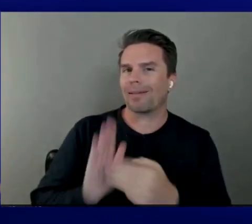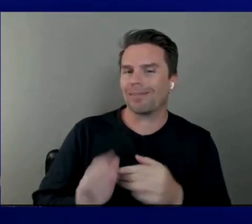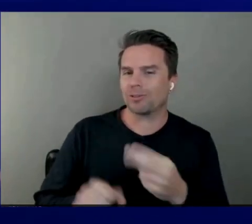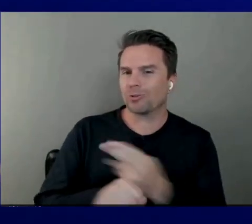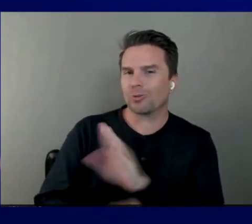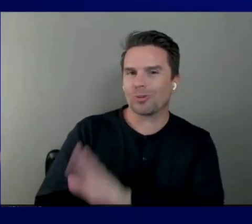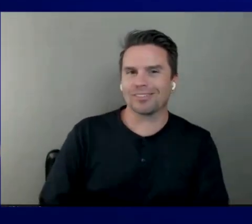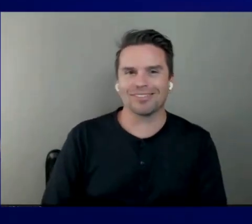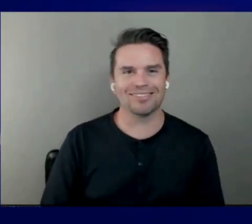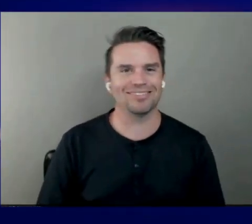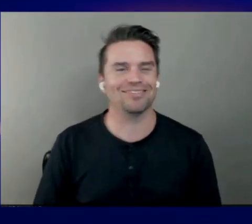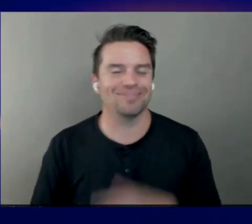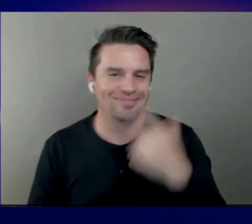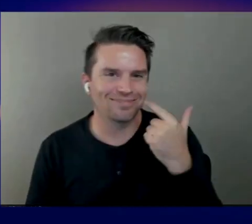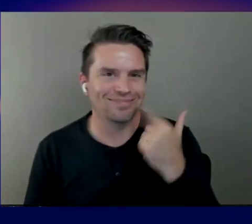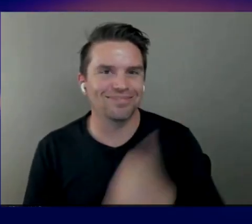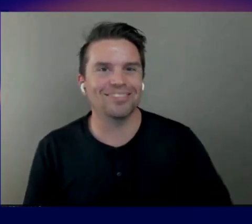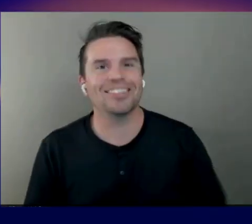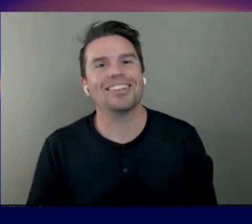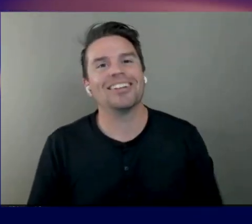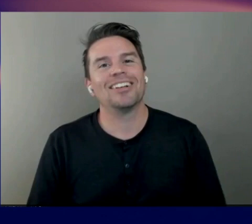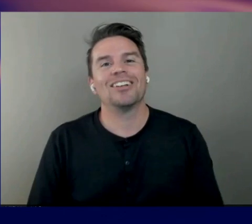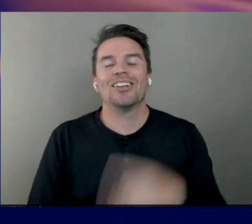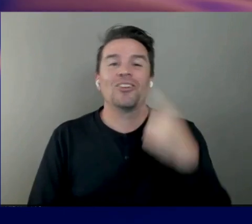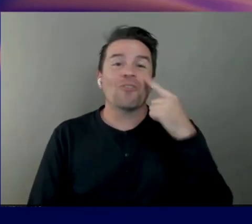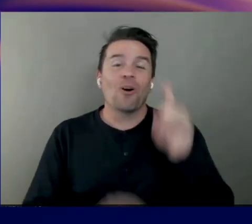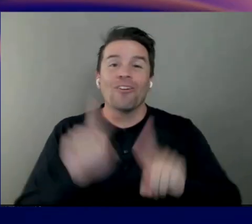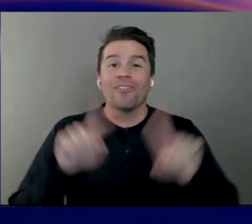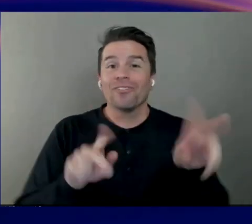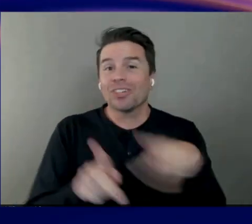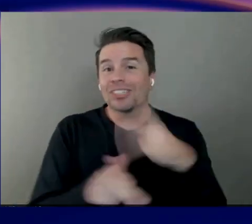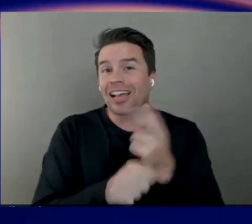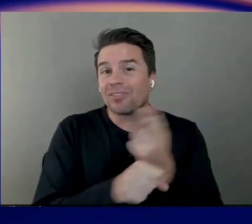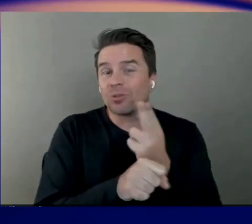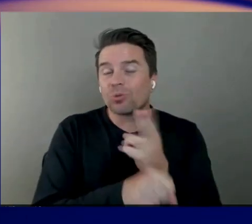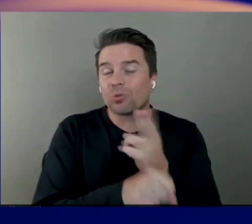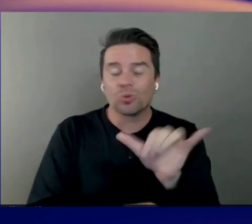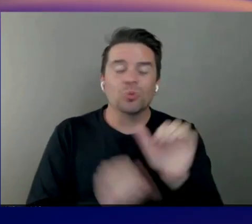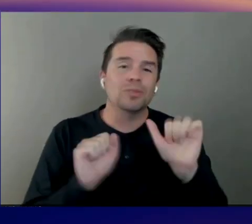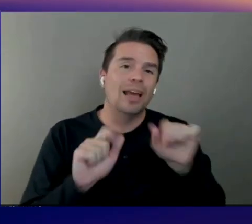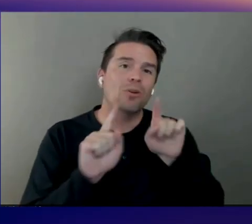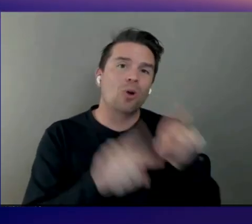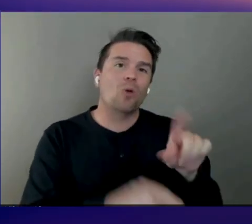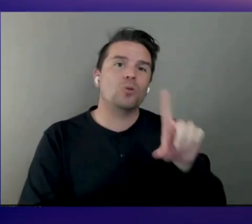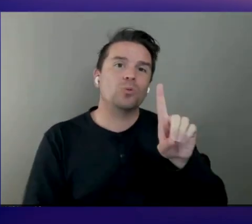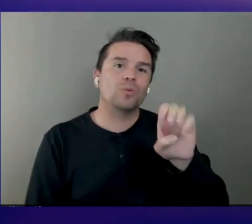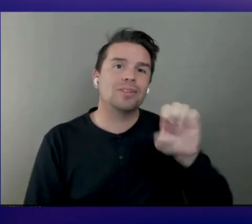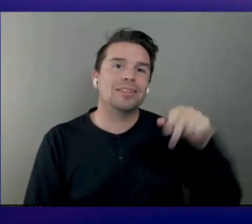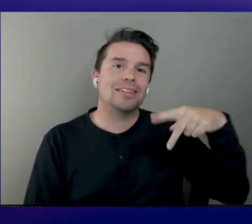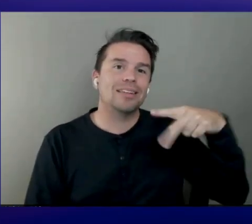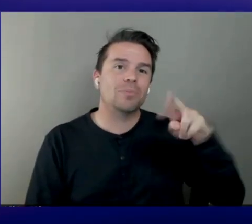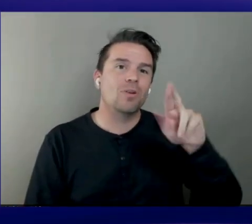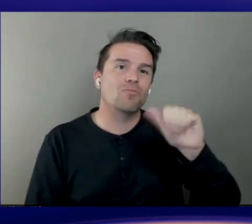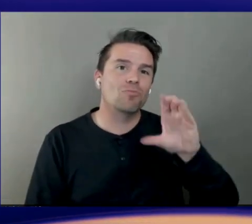And so for our various types of users as well you can get started by going to deepracerleague.com and join the Virtual Circuit. - Yep. Or if you're a student,